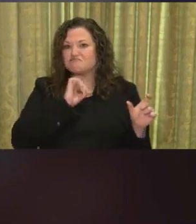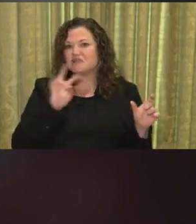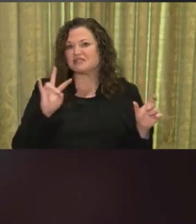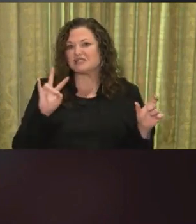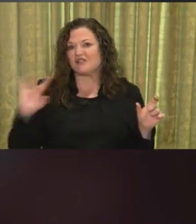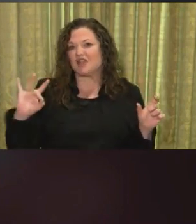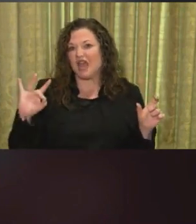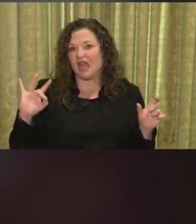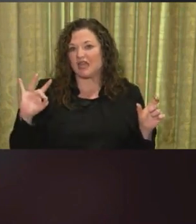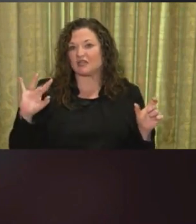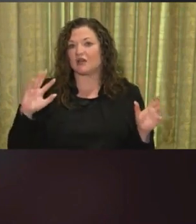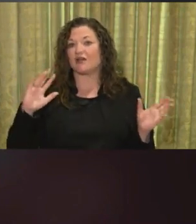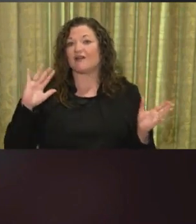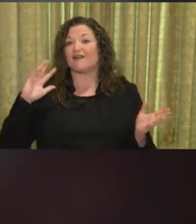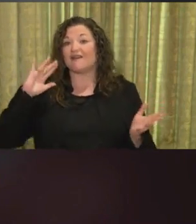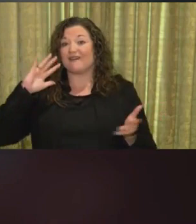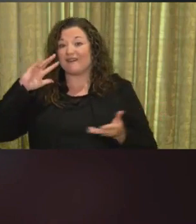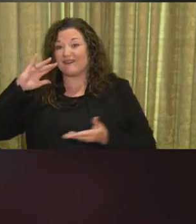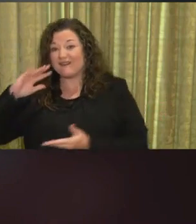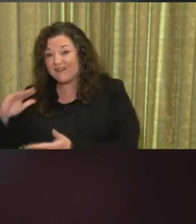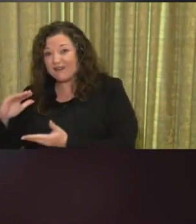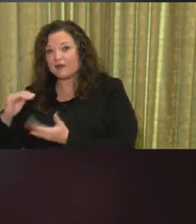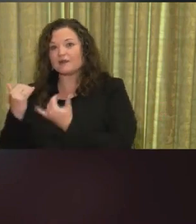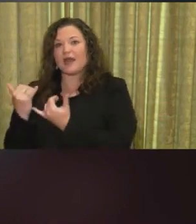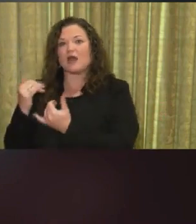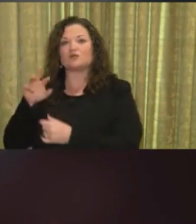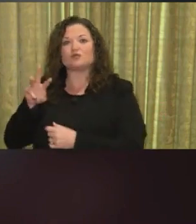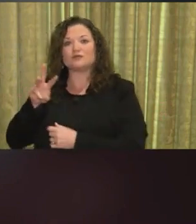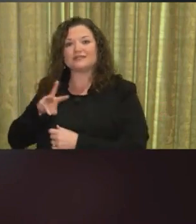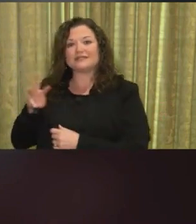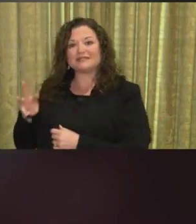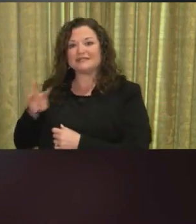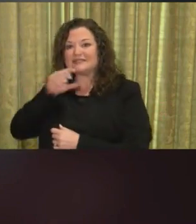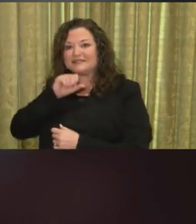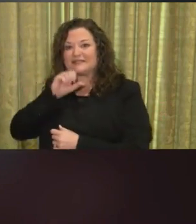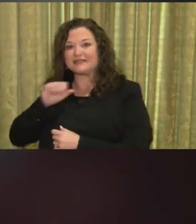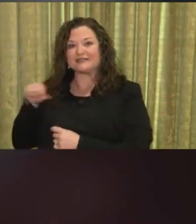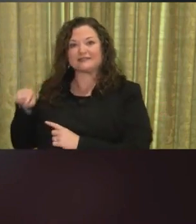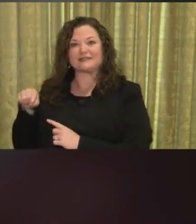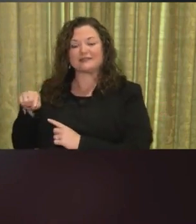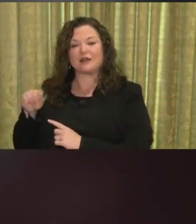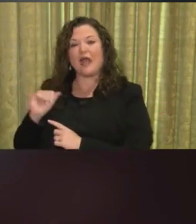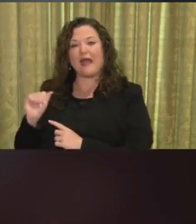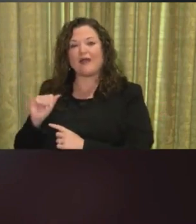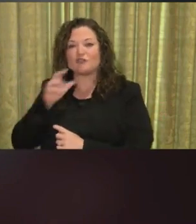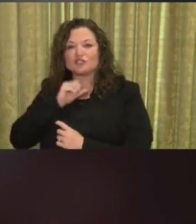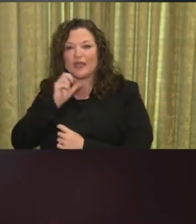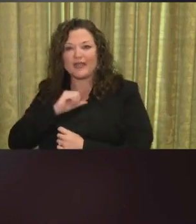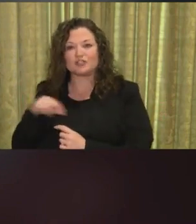PATTERN THE AVERAGE AGE FOR DEATHN O THE LEFT SIDE IS 78 YEARS OF AGE.